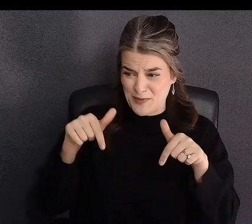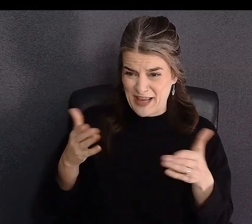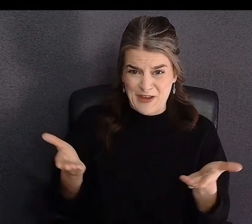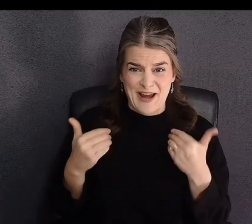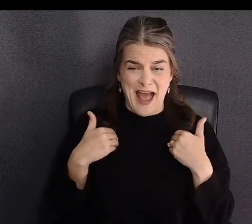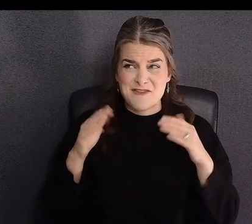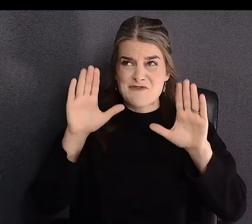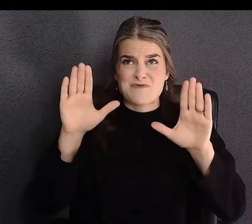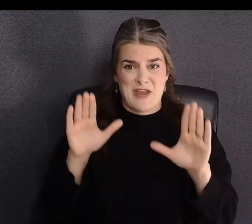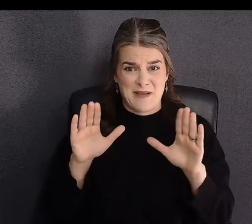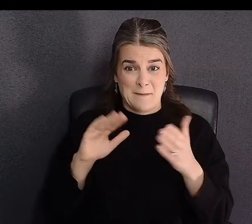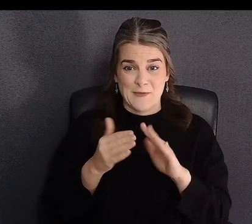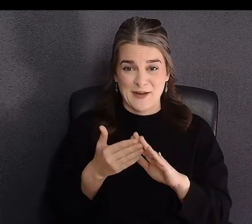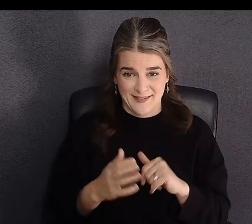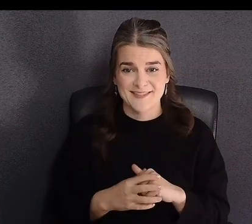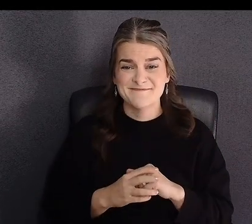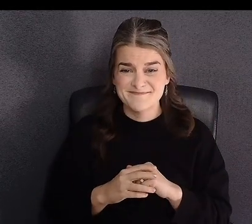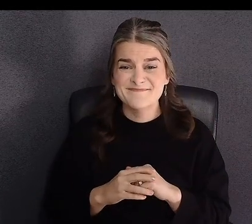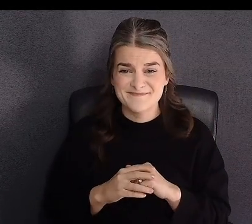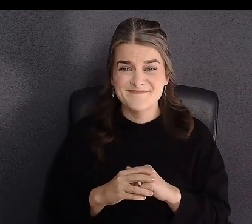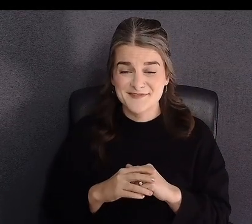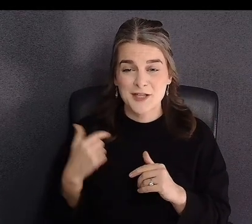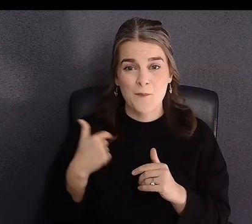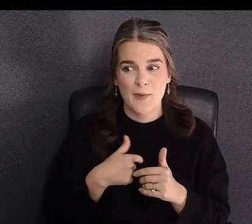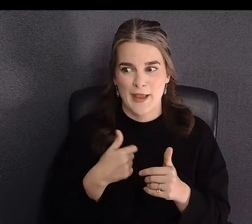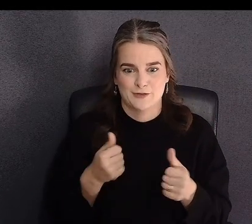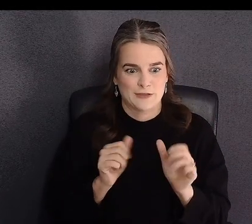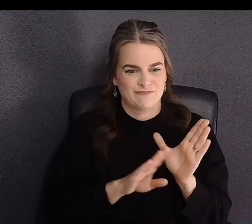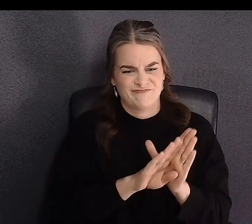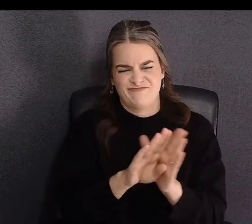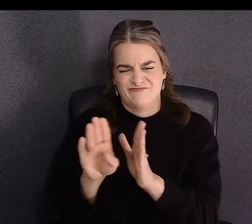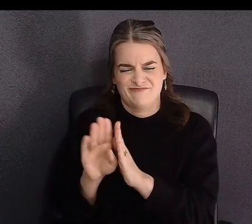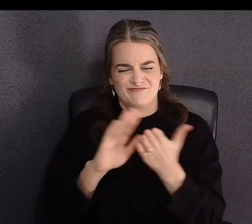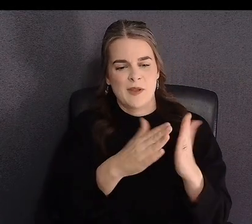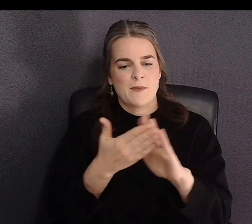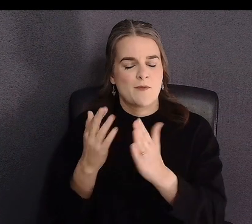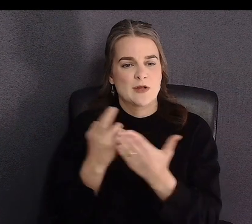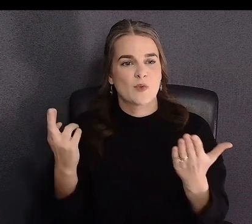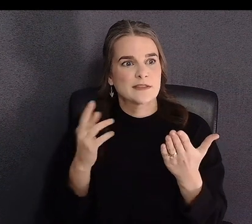and are working on building community resources outside of Magee as well, to help